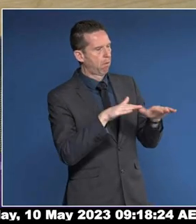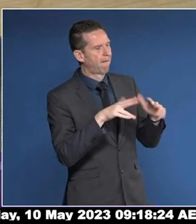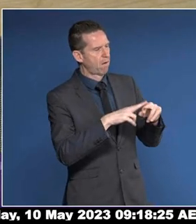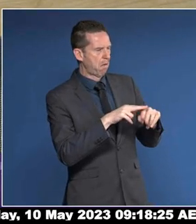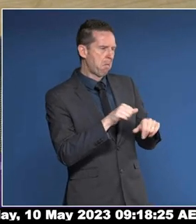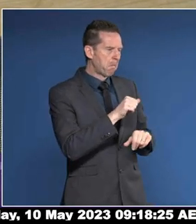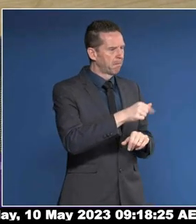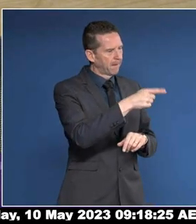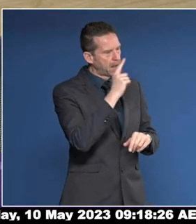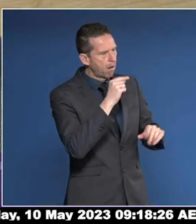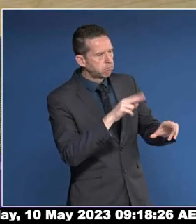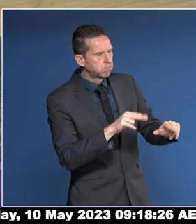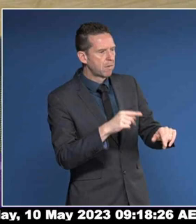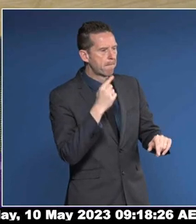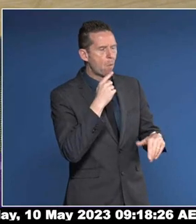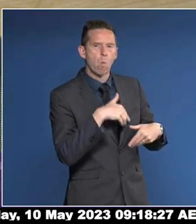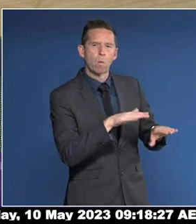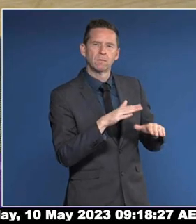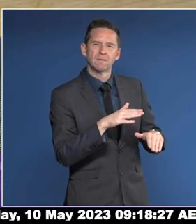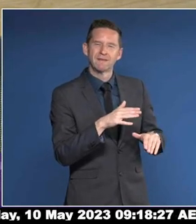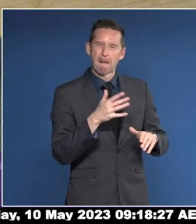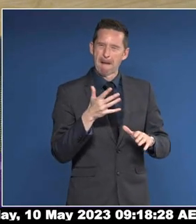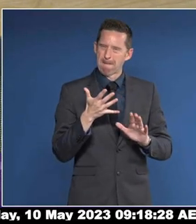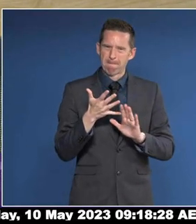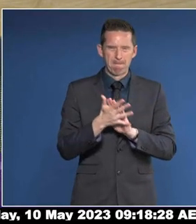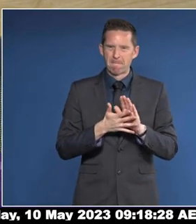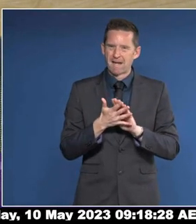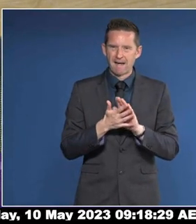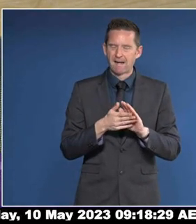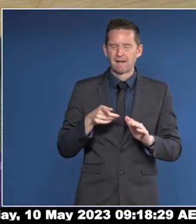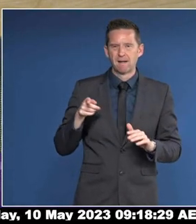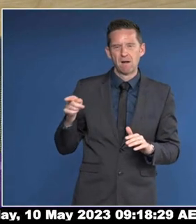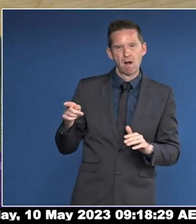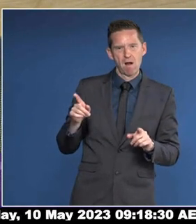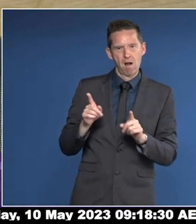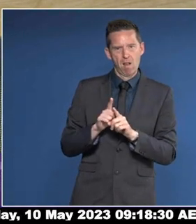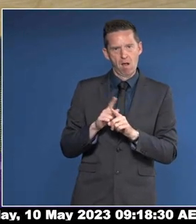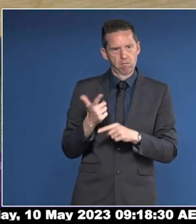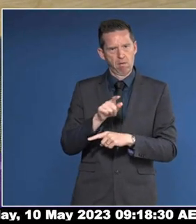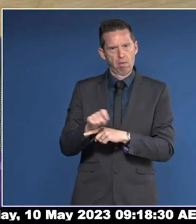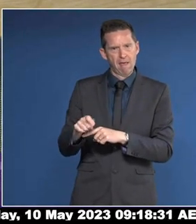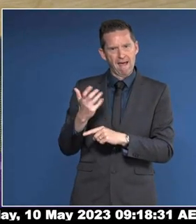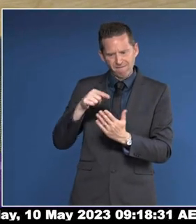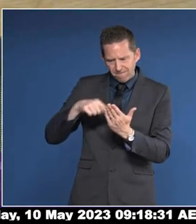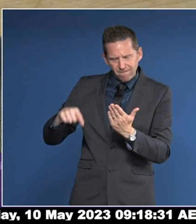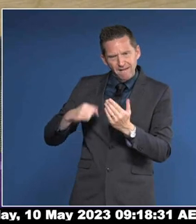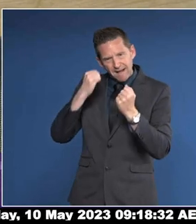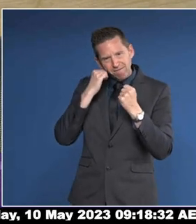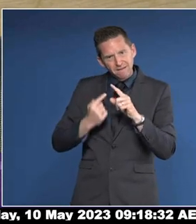needs, that seeks to minimise the collective evidence available. Would you agree with that? DR CRAWFORD: No.